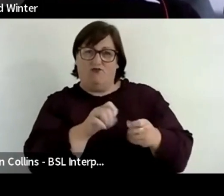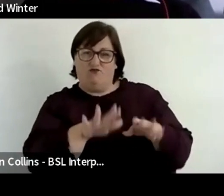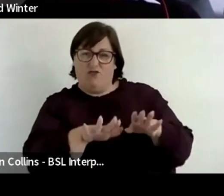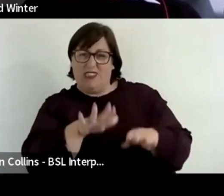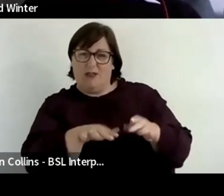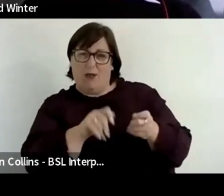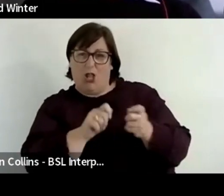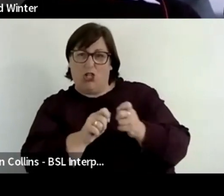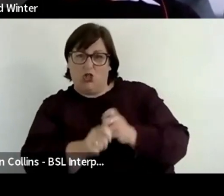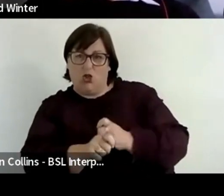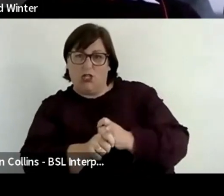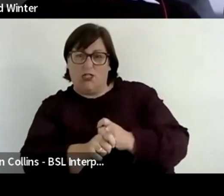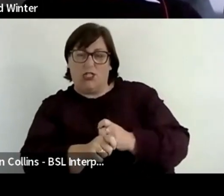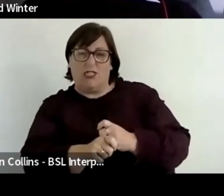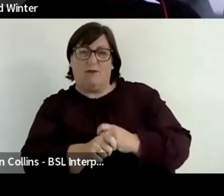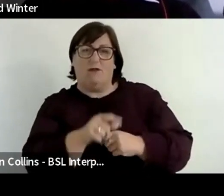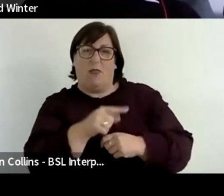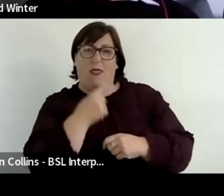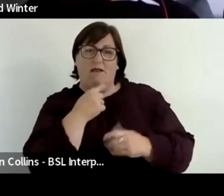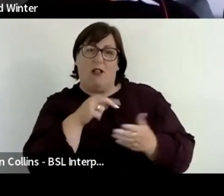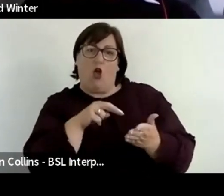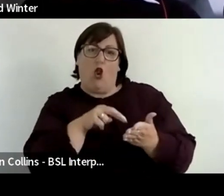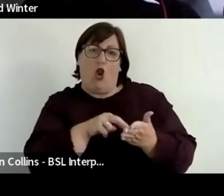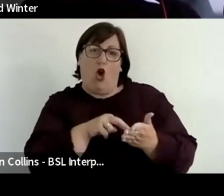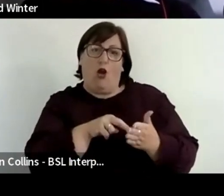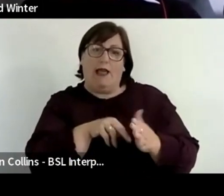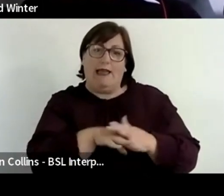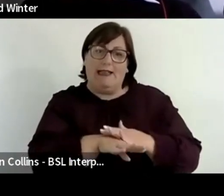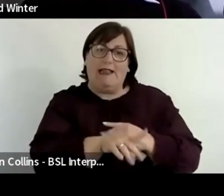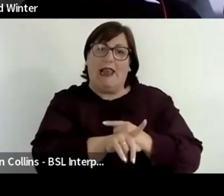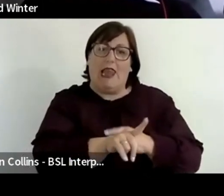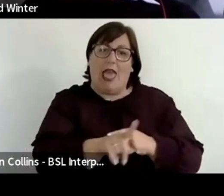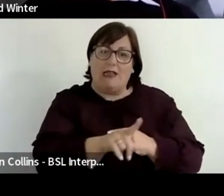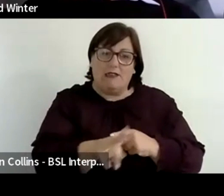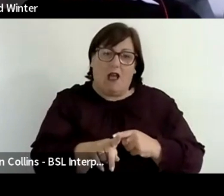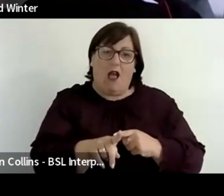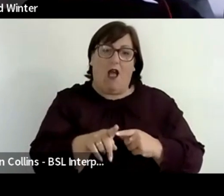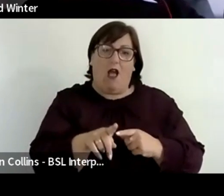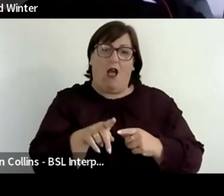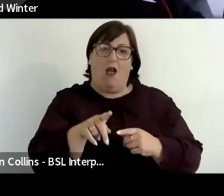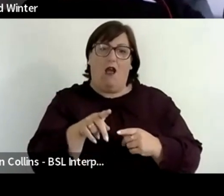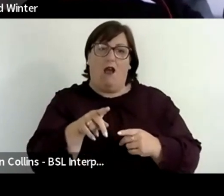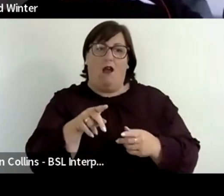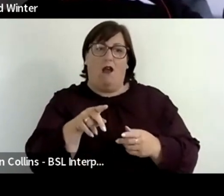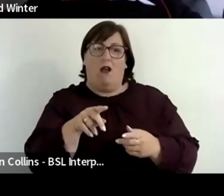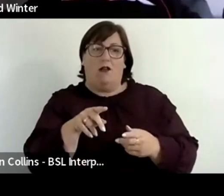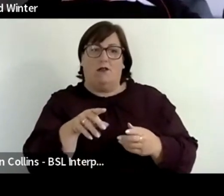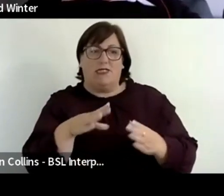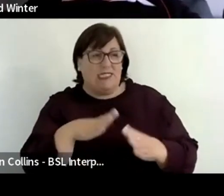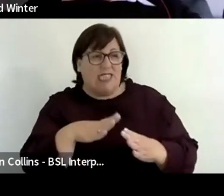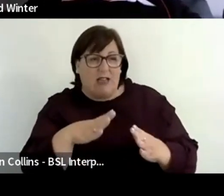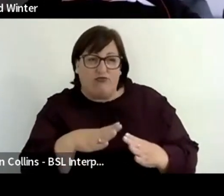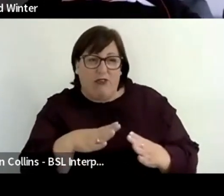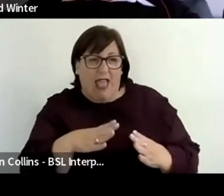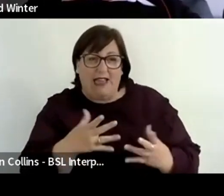log off earlier, take breaks when you require. Check in with people, let people know so they are not worried about me.